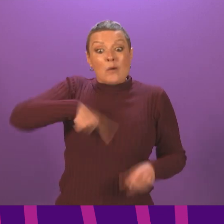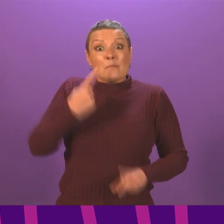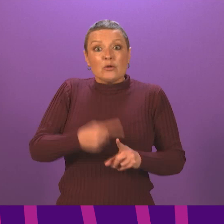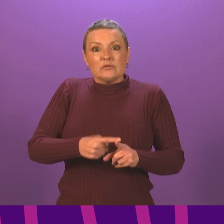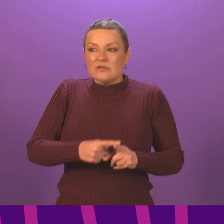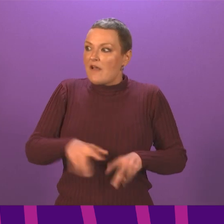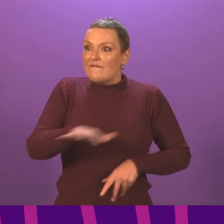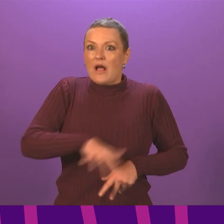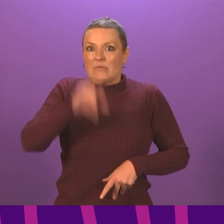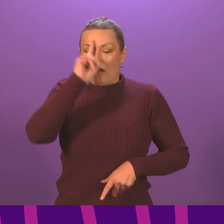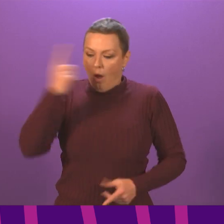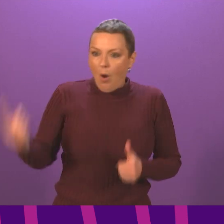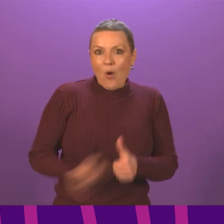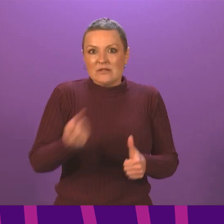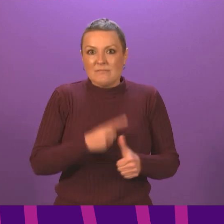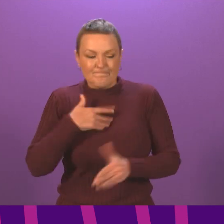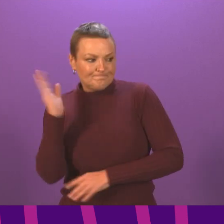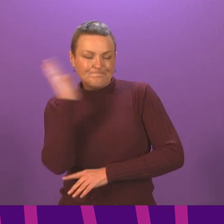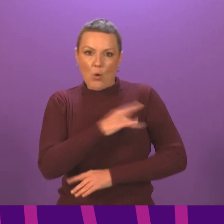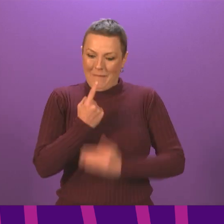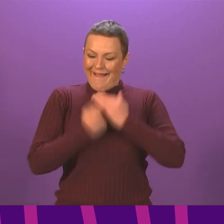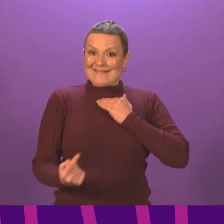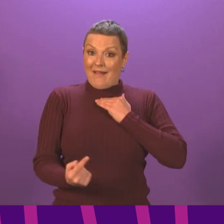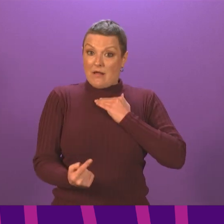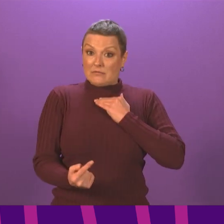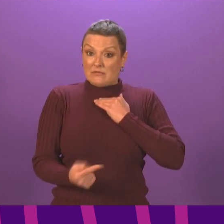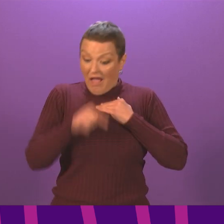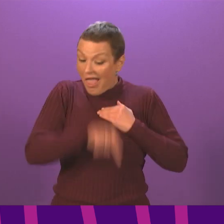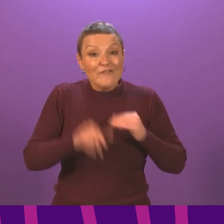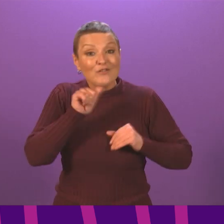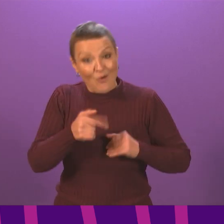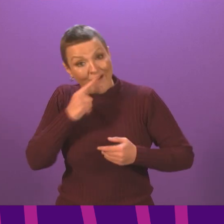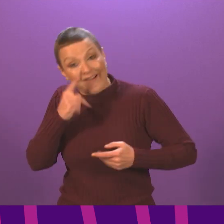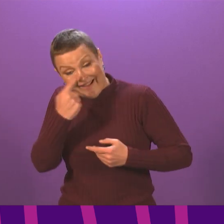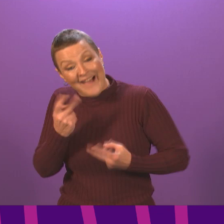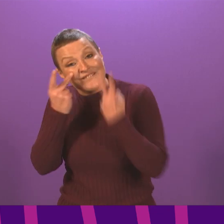action to isolate and avert the harm that could have arisen. We will roll out lateral